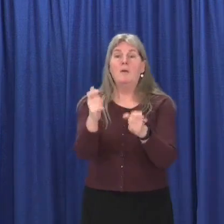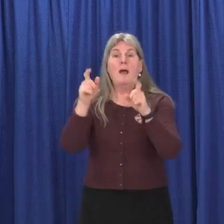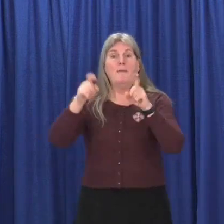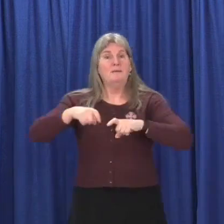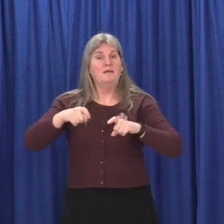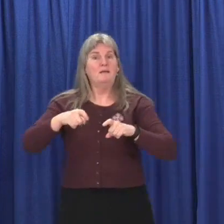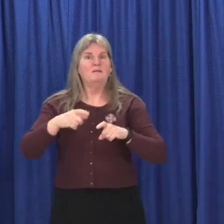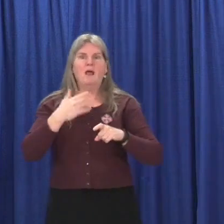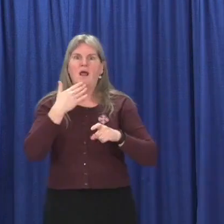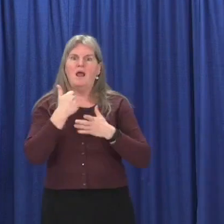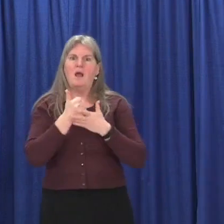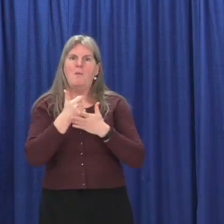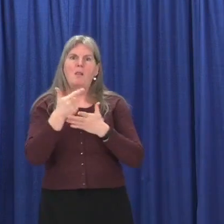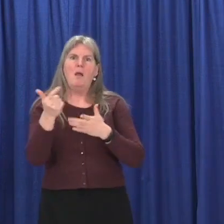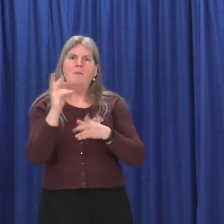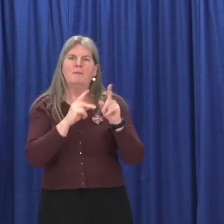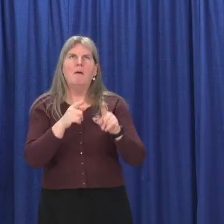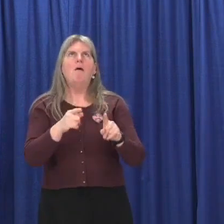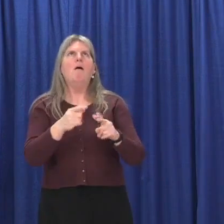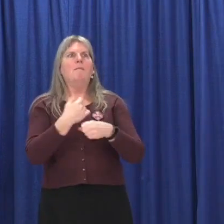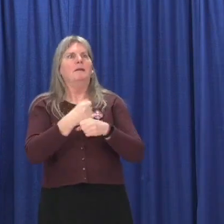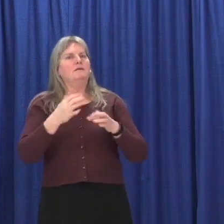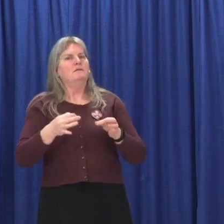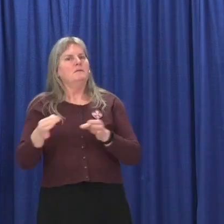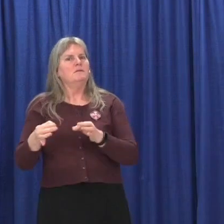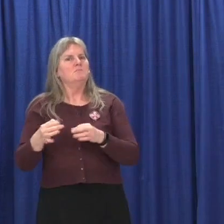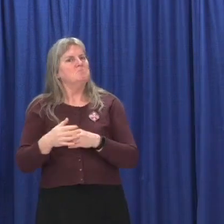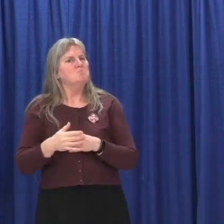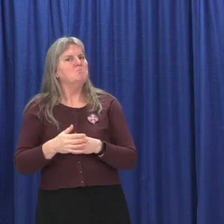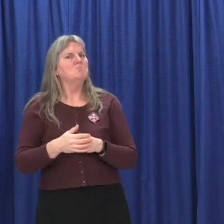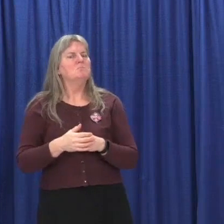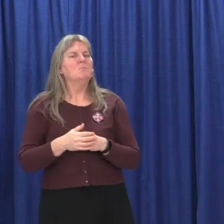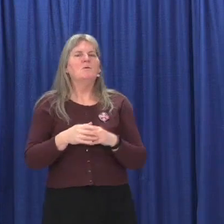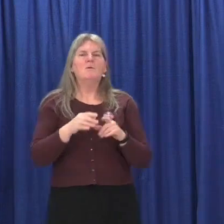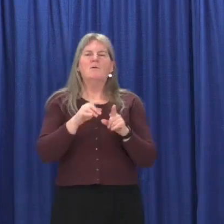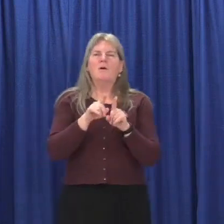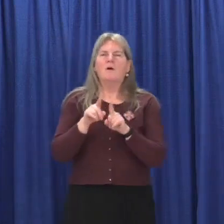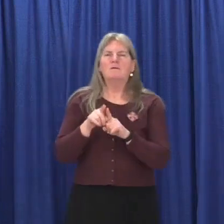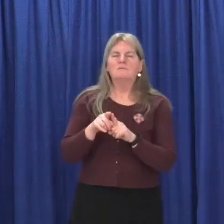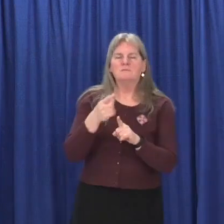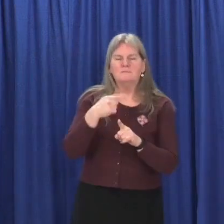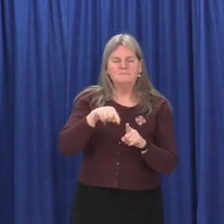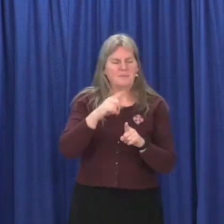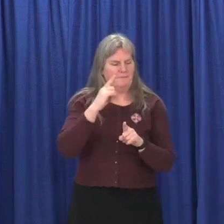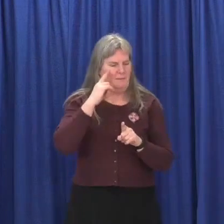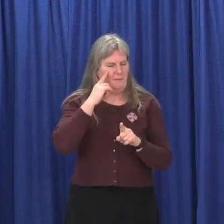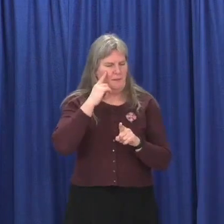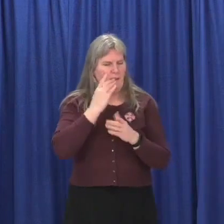to learn about that. And really, ultimately, we need to get to a place where we don't need restrictions,